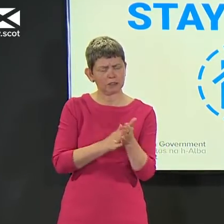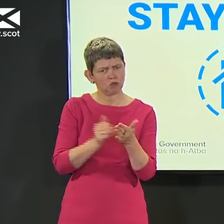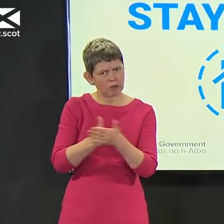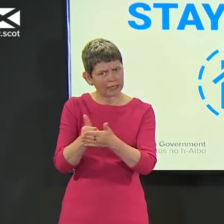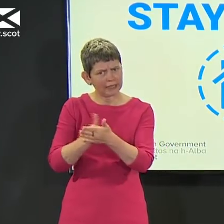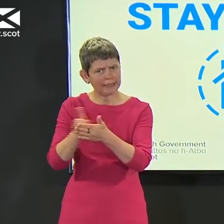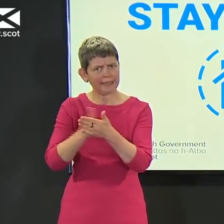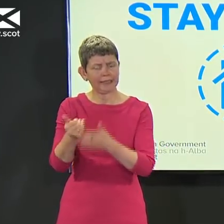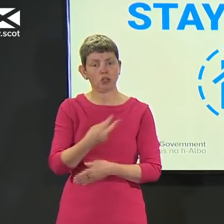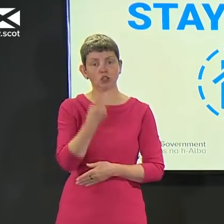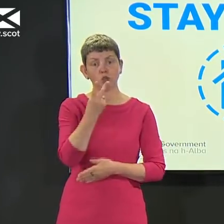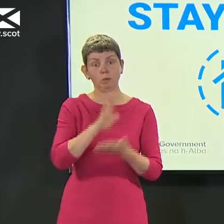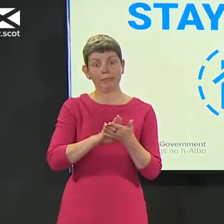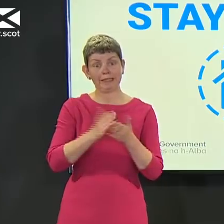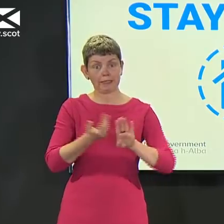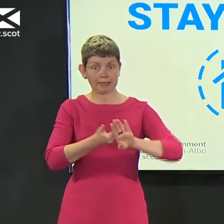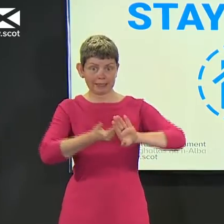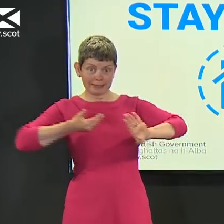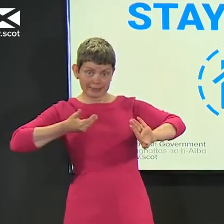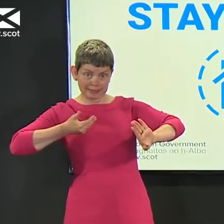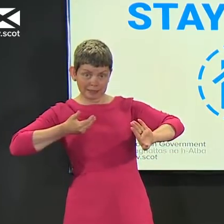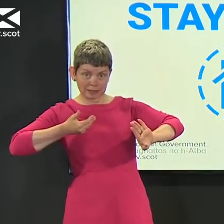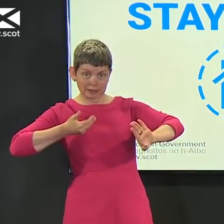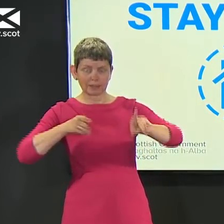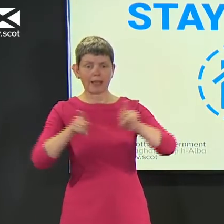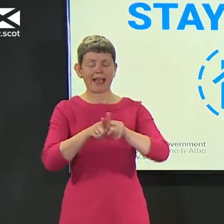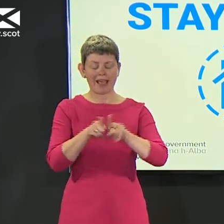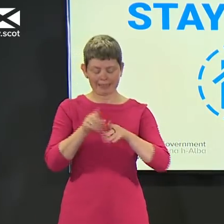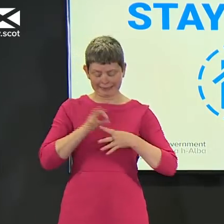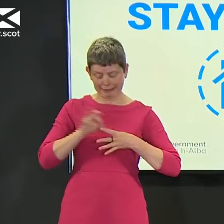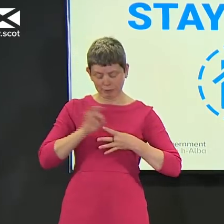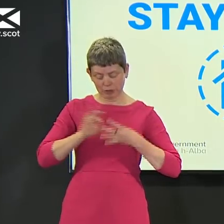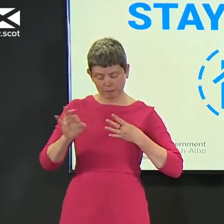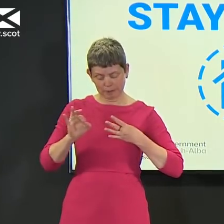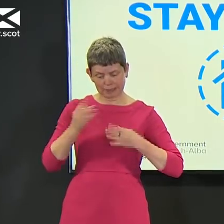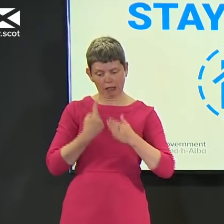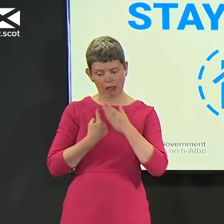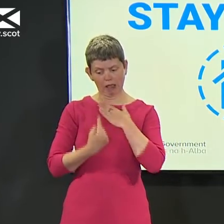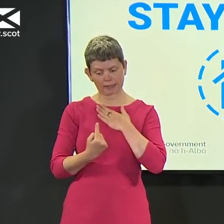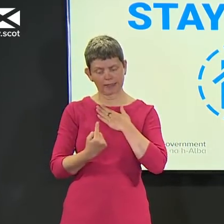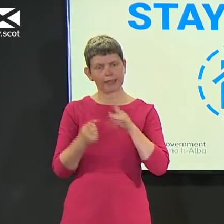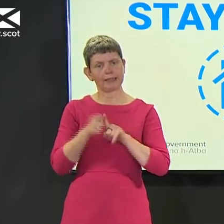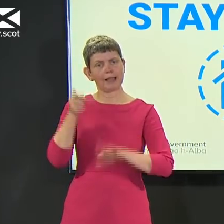and self-isolate and get a test if you have symptoms and as i said these precautions become